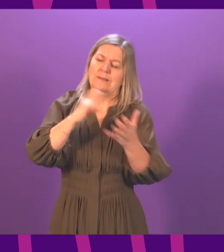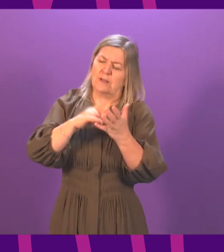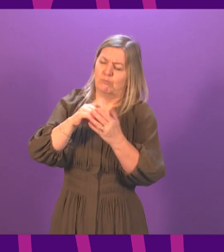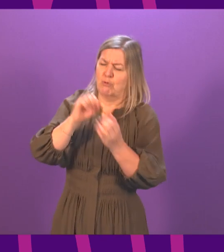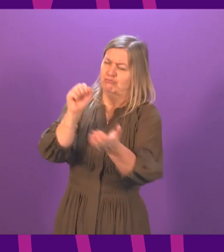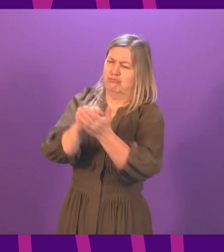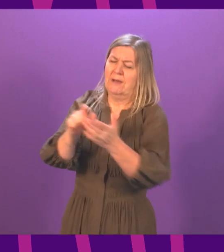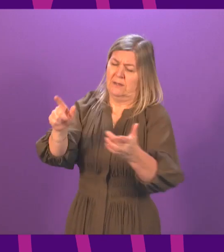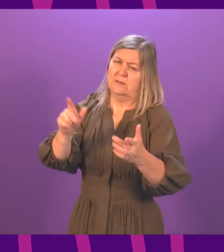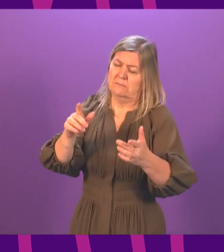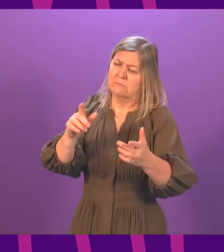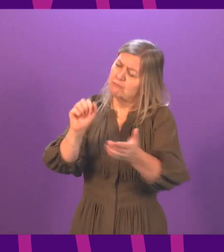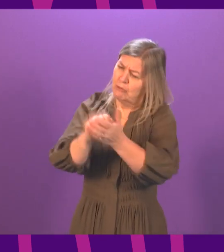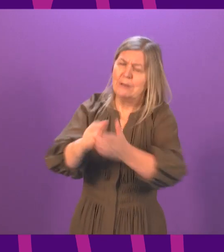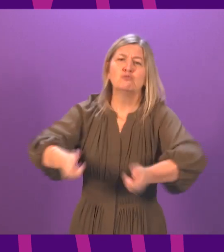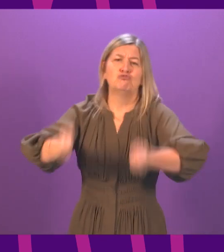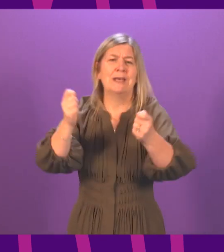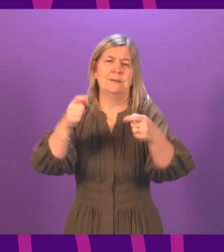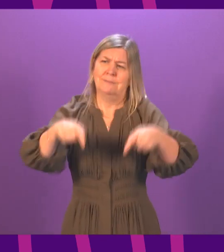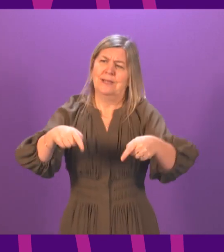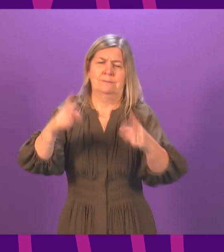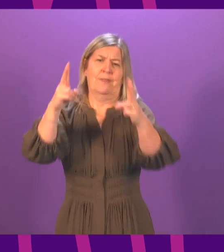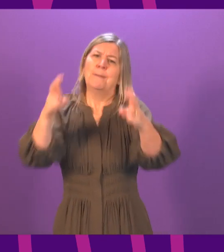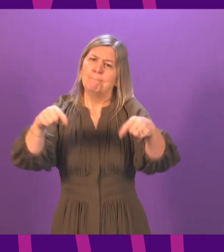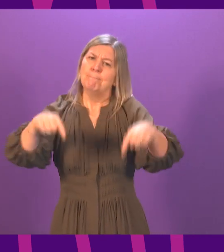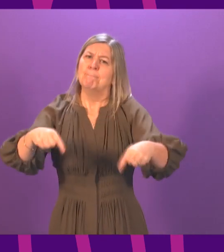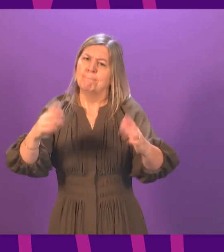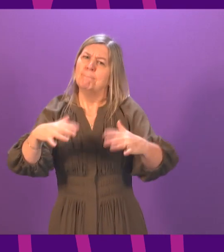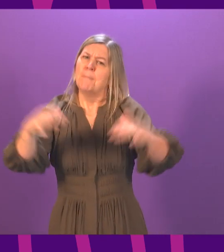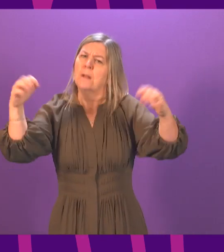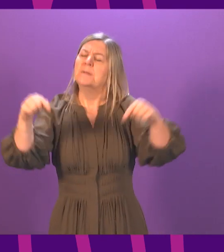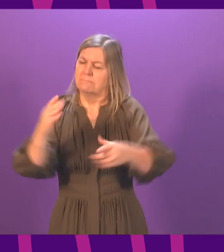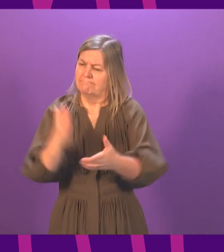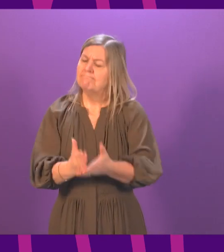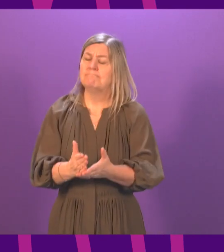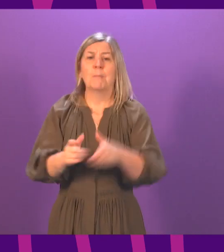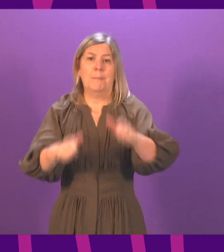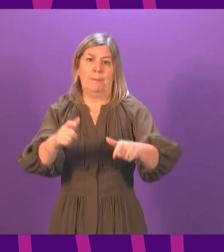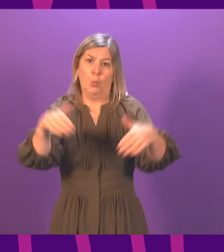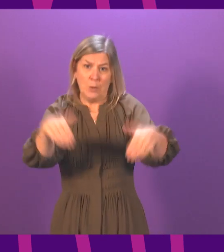a concerning situation for anybody who is waiting for a cancer screening appointment,